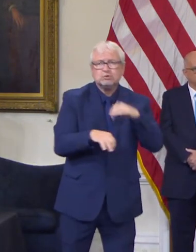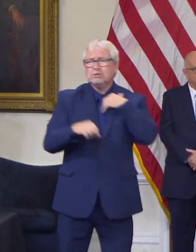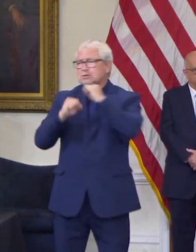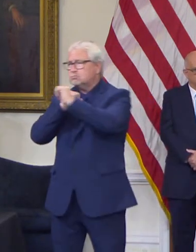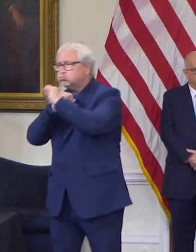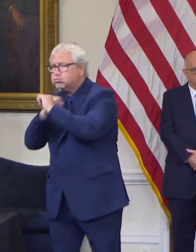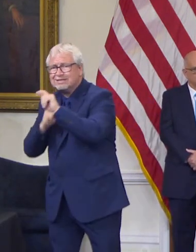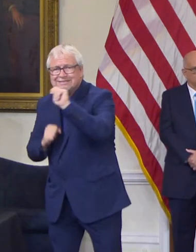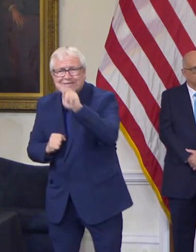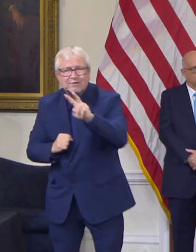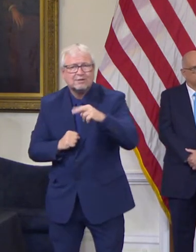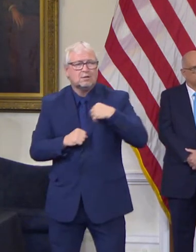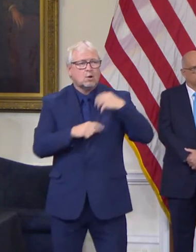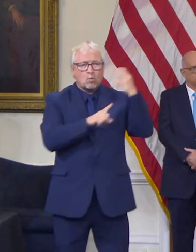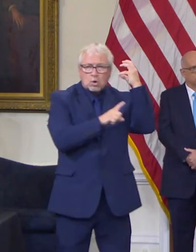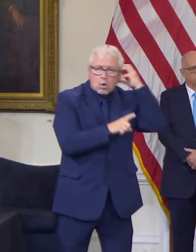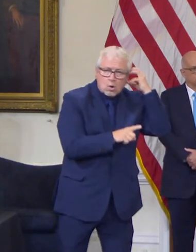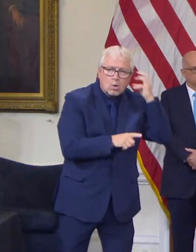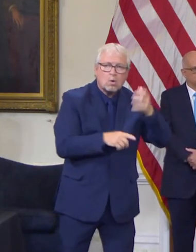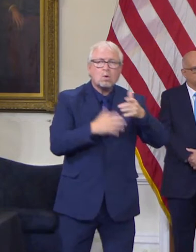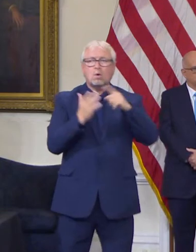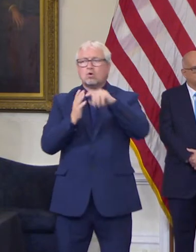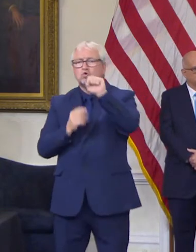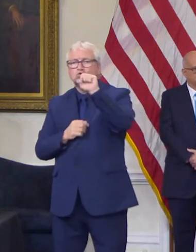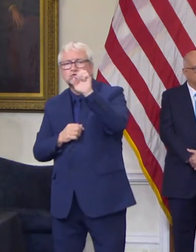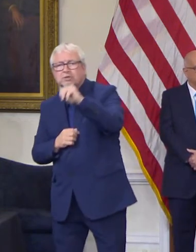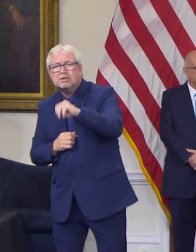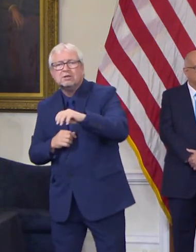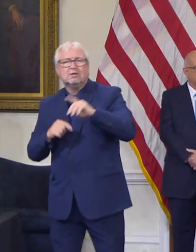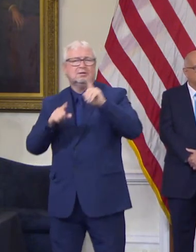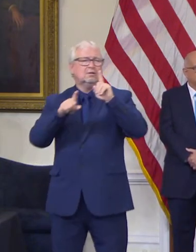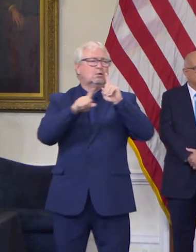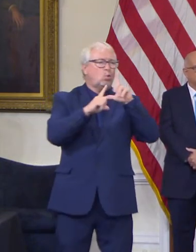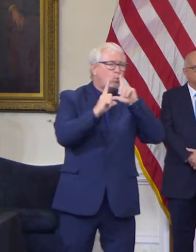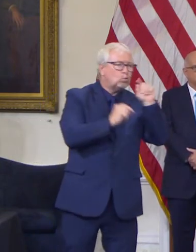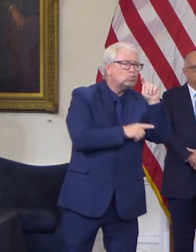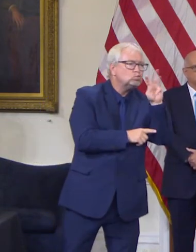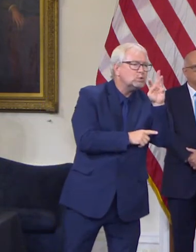radio advertisements, we've begun posting information on social media, including our go